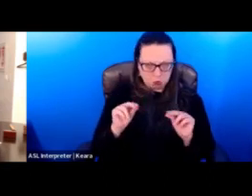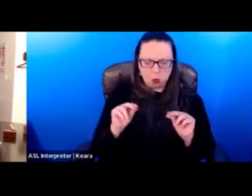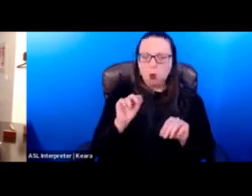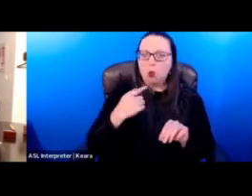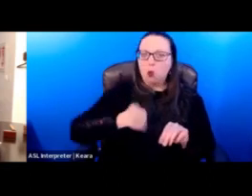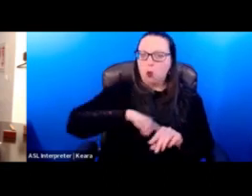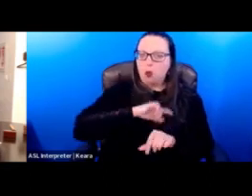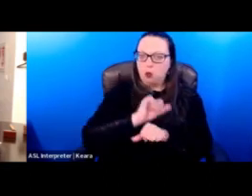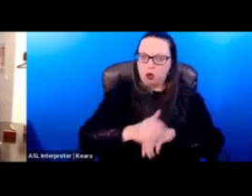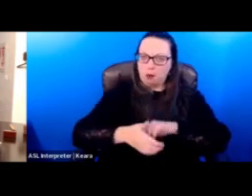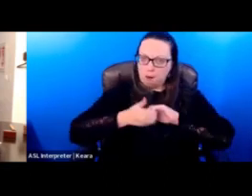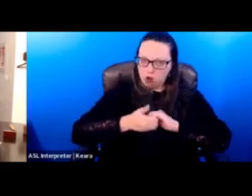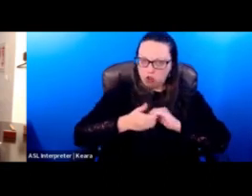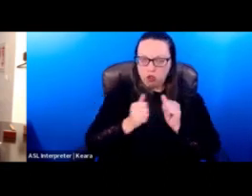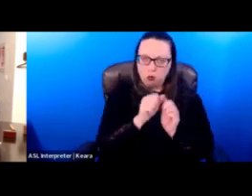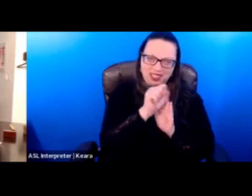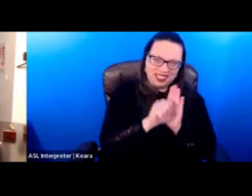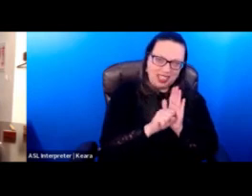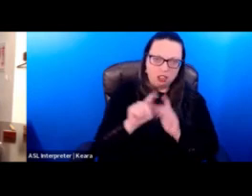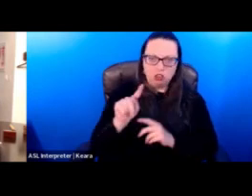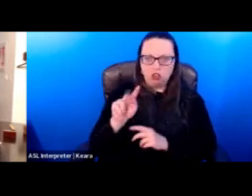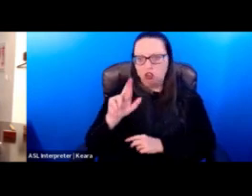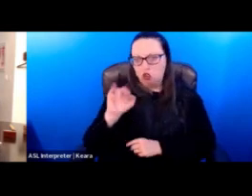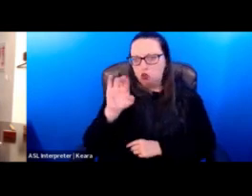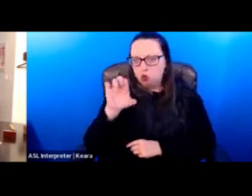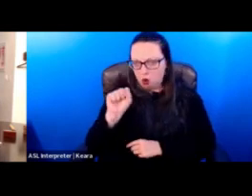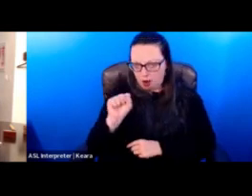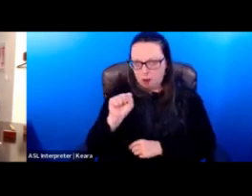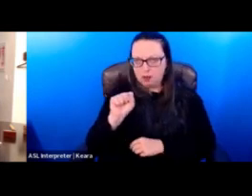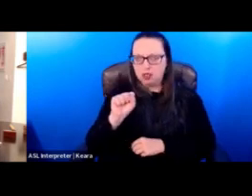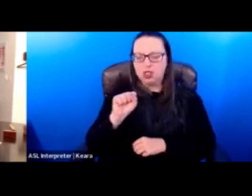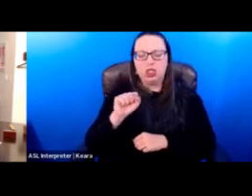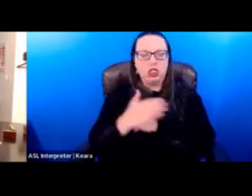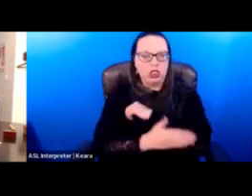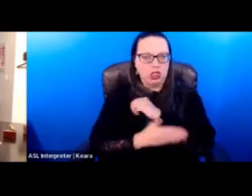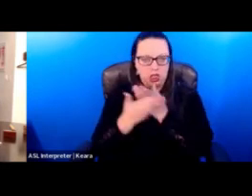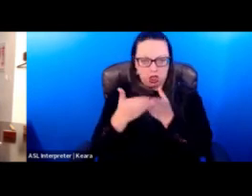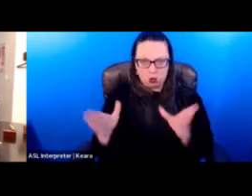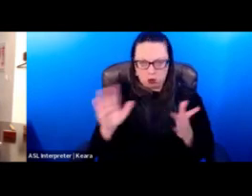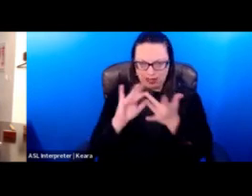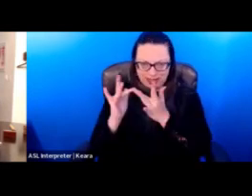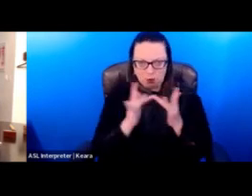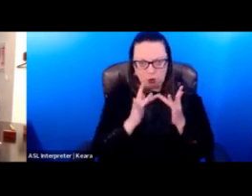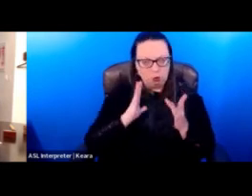tribes in this national network, because our goal is to ensure that we're all successful on